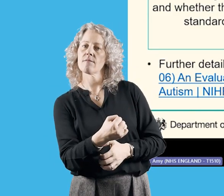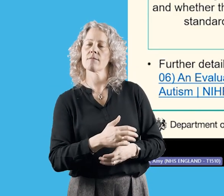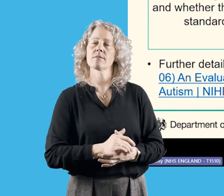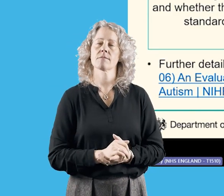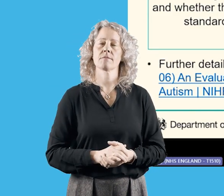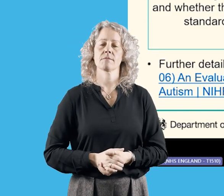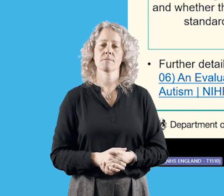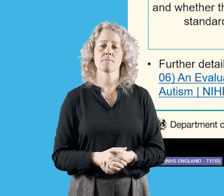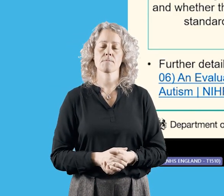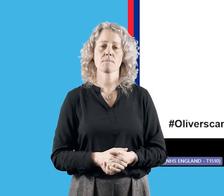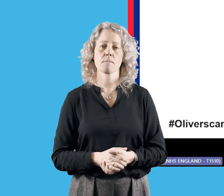Thank you,